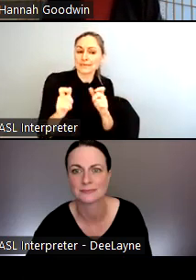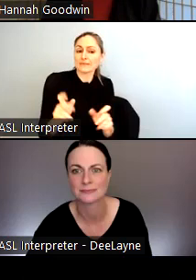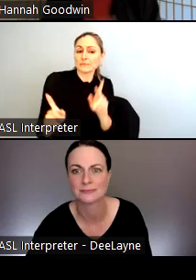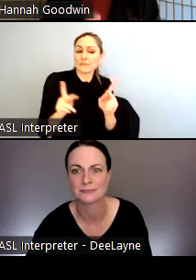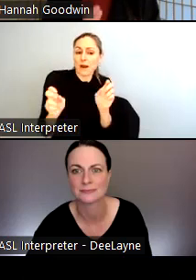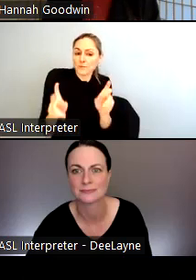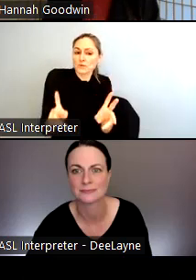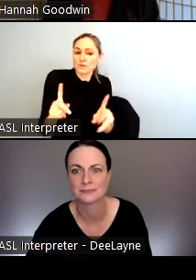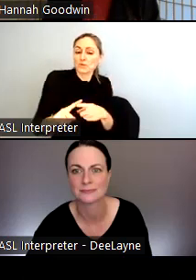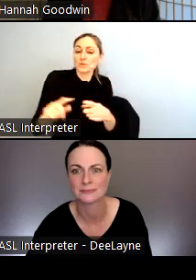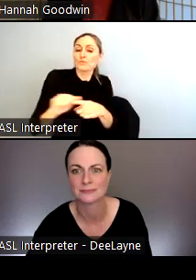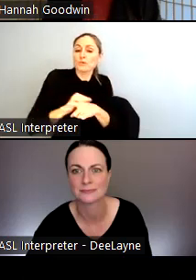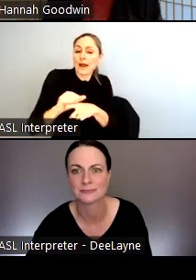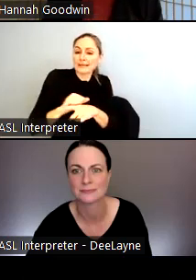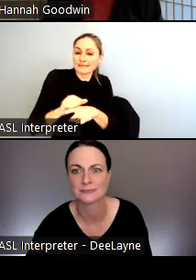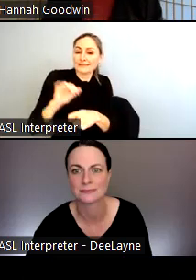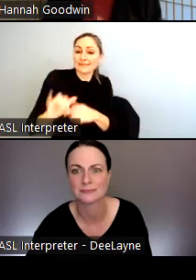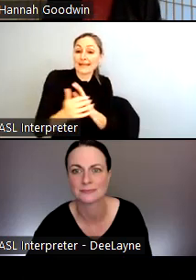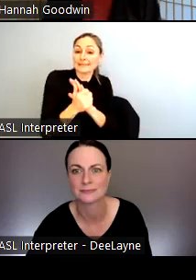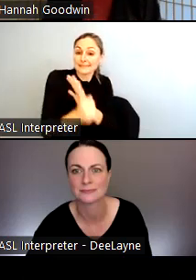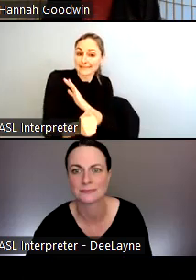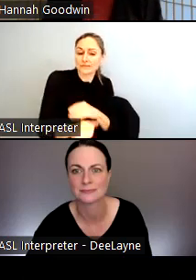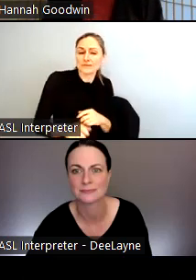to practice that skill, to refine it,